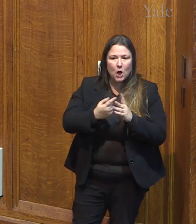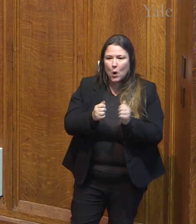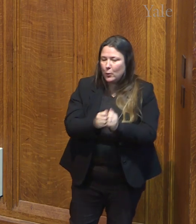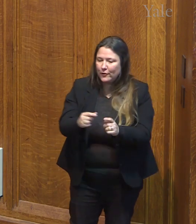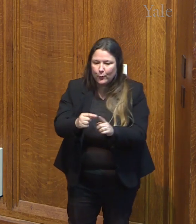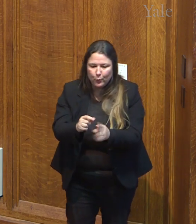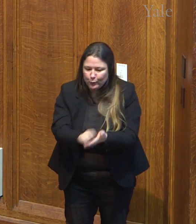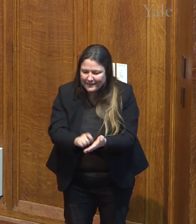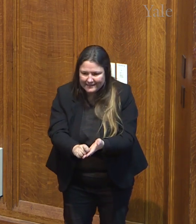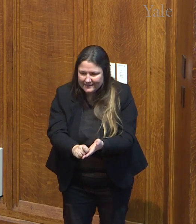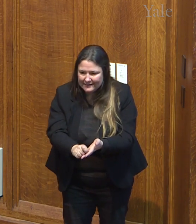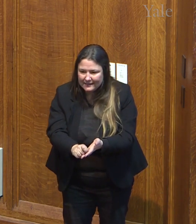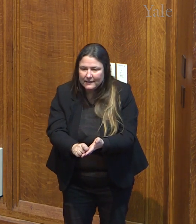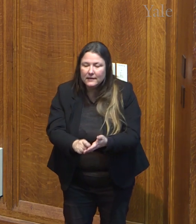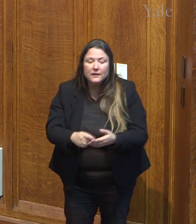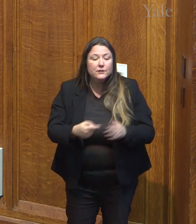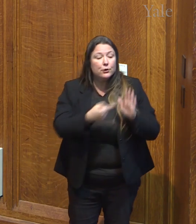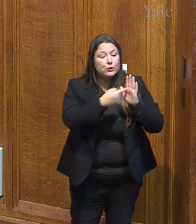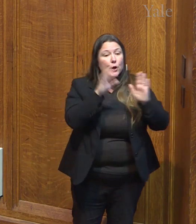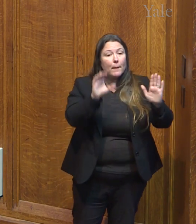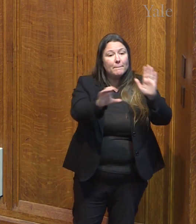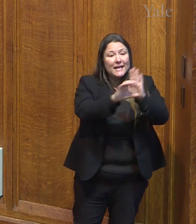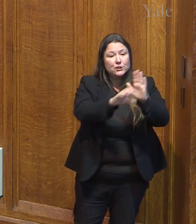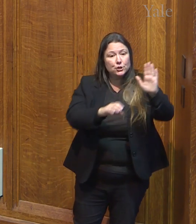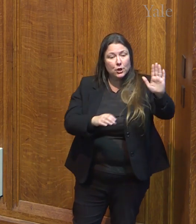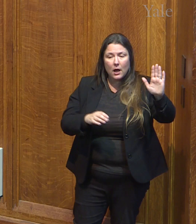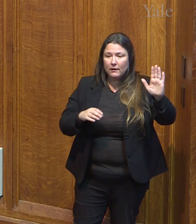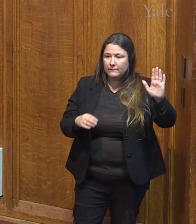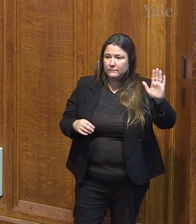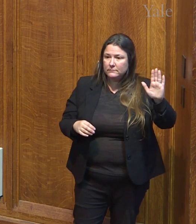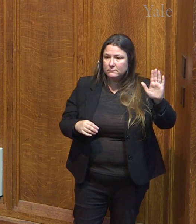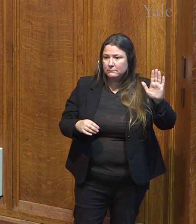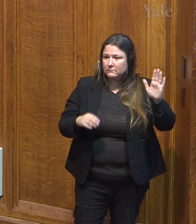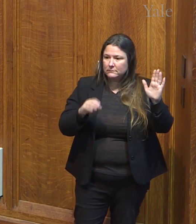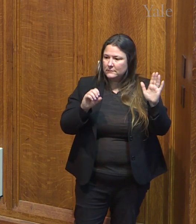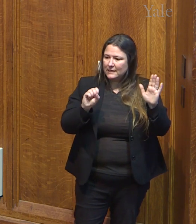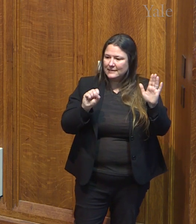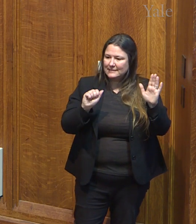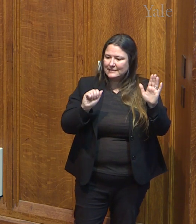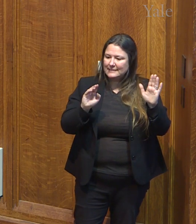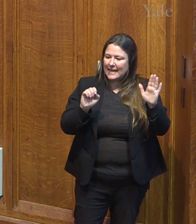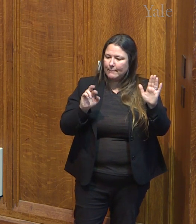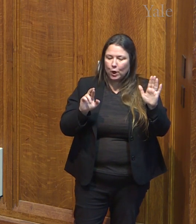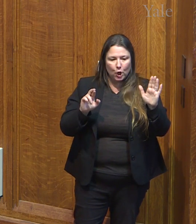The teacher might show the picture of a saber in a book and then move his dominant hand from opposite waist